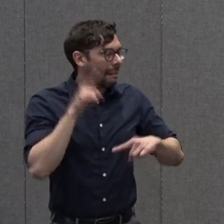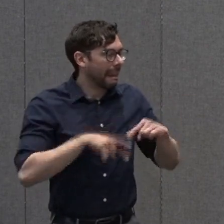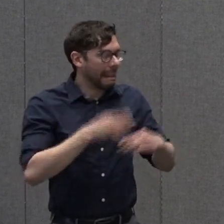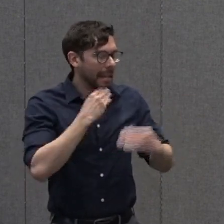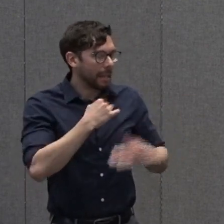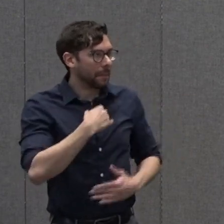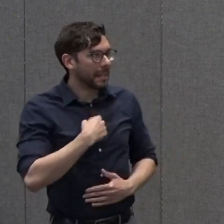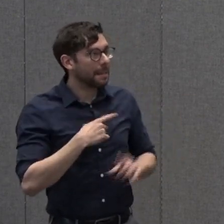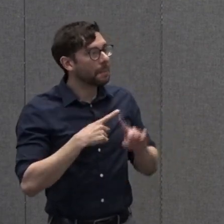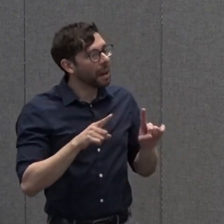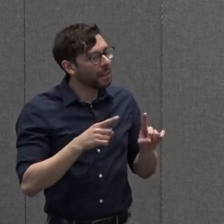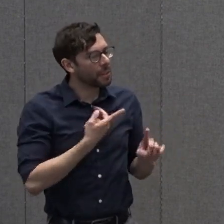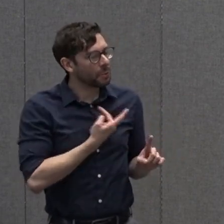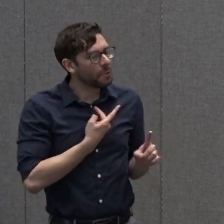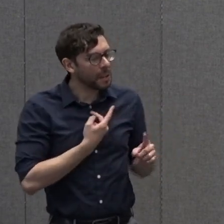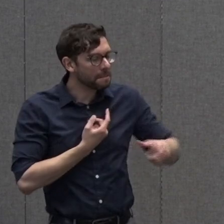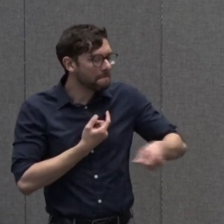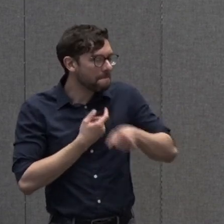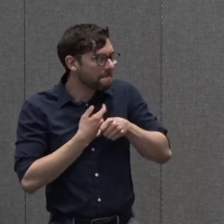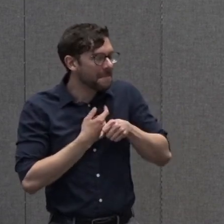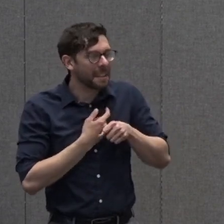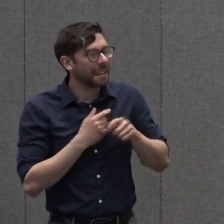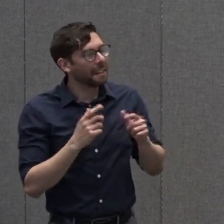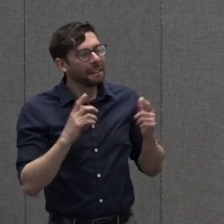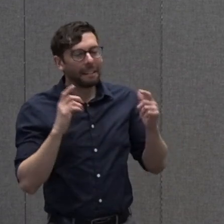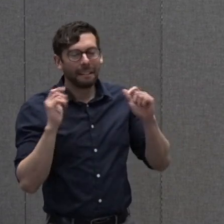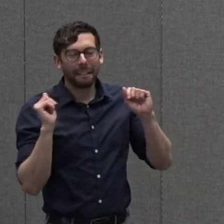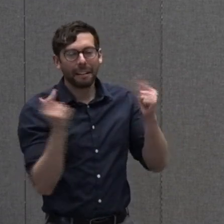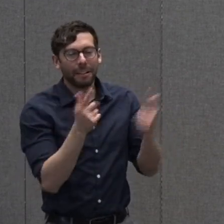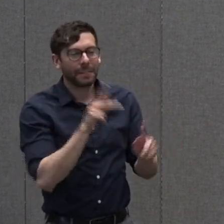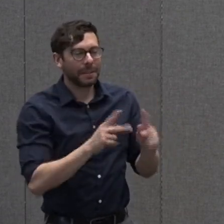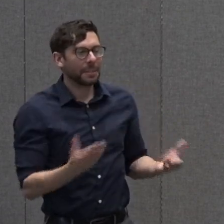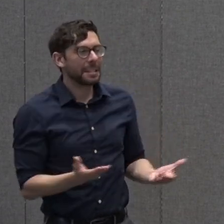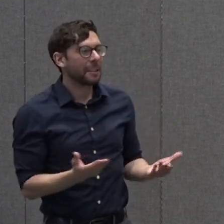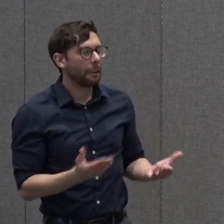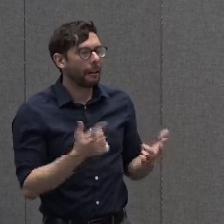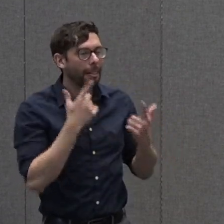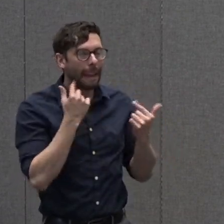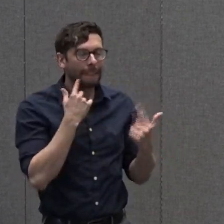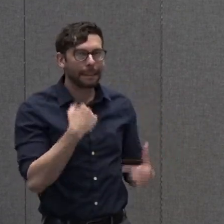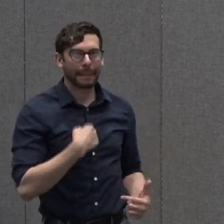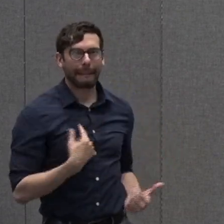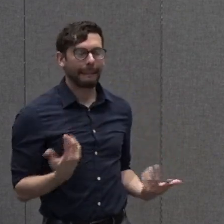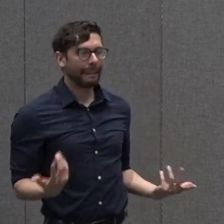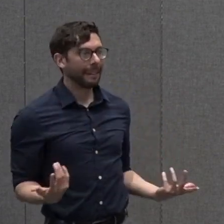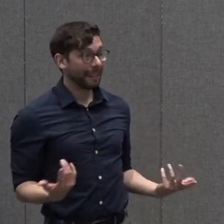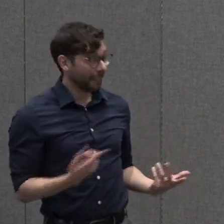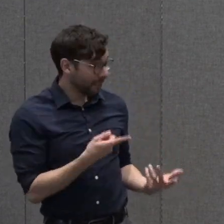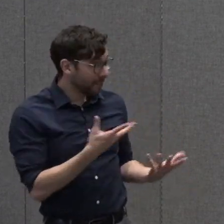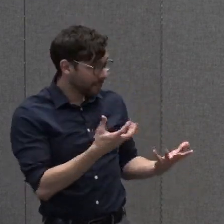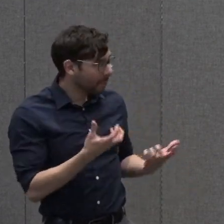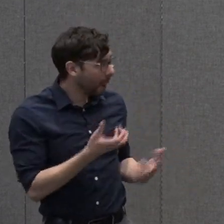She is, everybody in the studio's laughing at me, she is. I mean, hey, you wanna come and hold this snake? I don't think so.